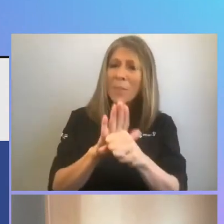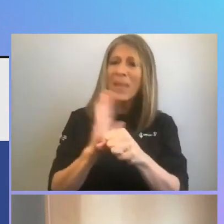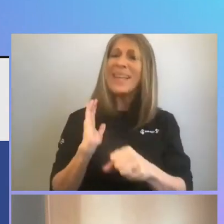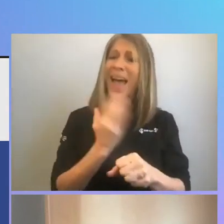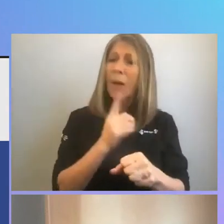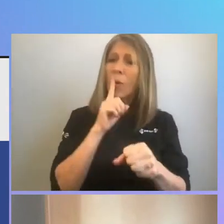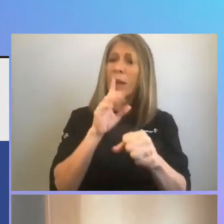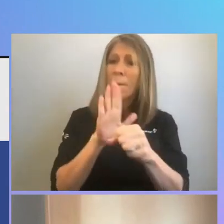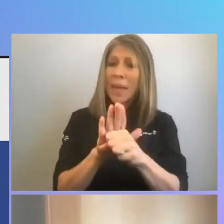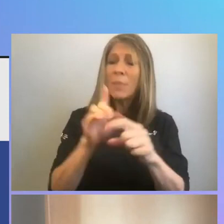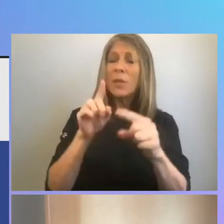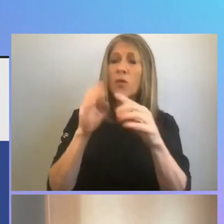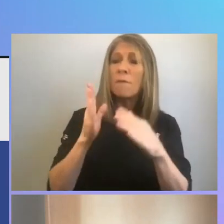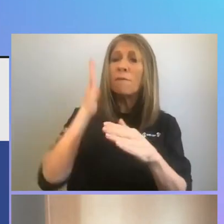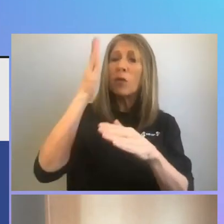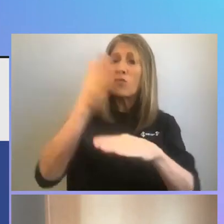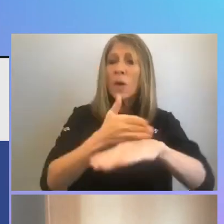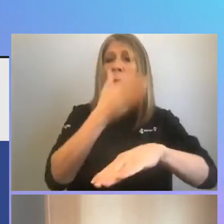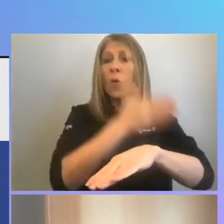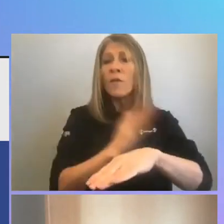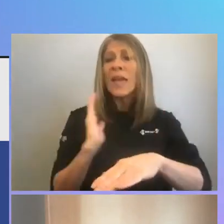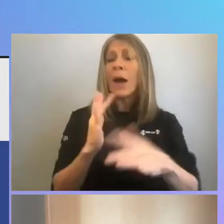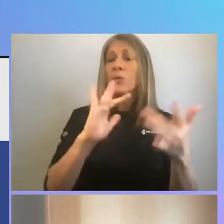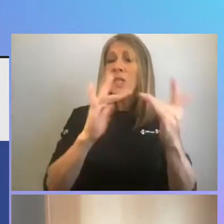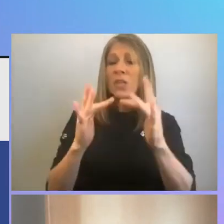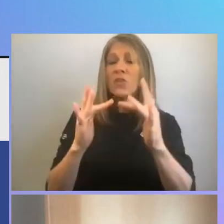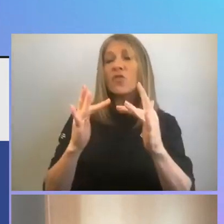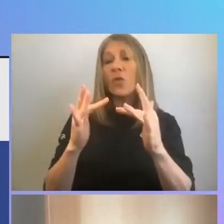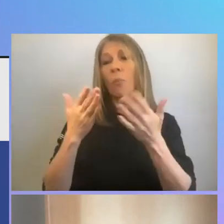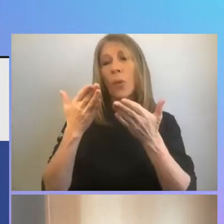proofing, our digital presence. And again, keeping us honest and